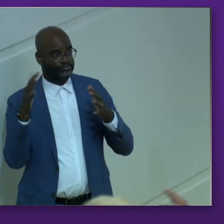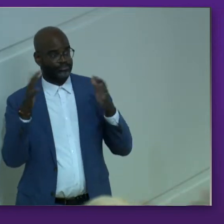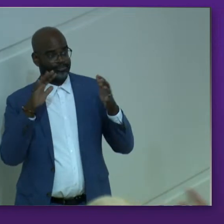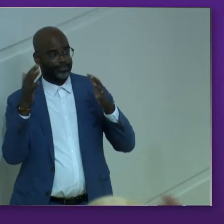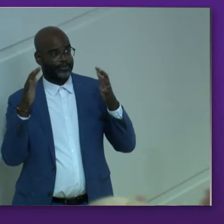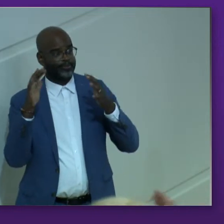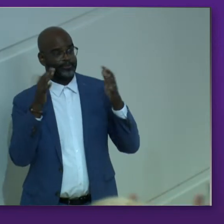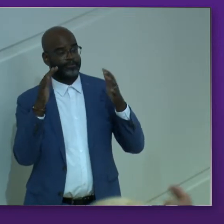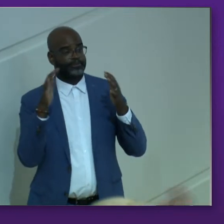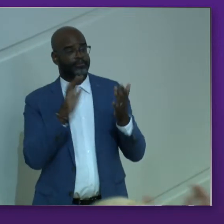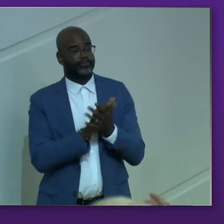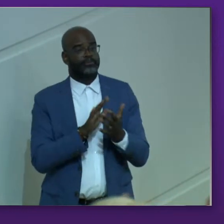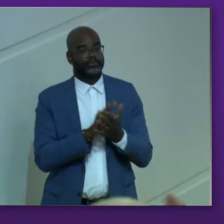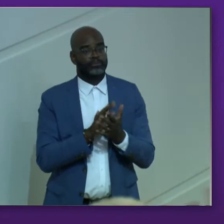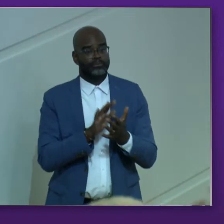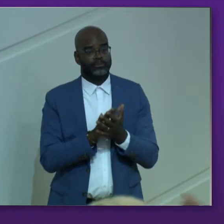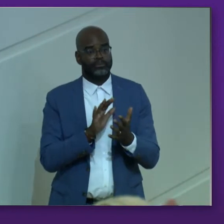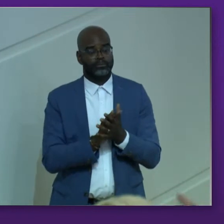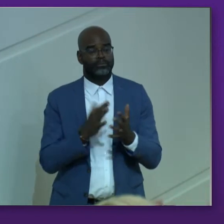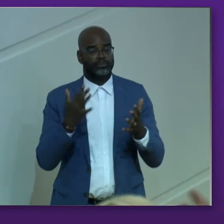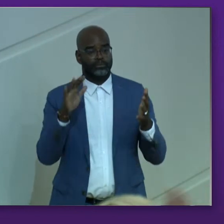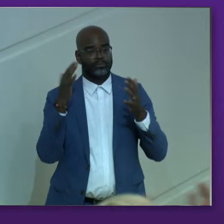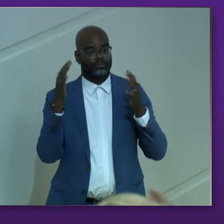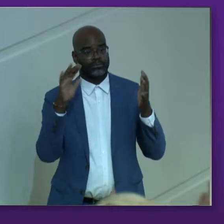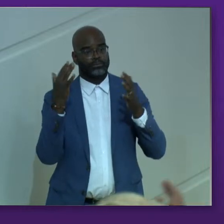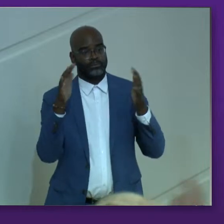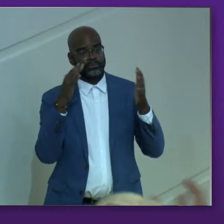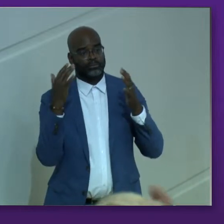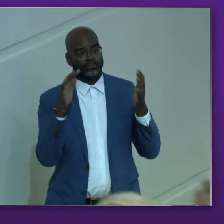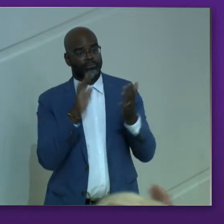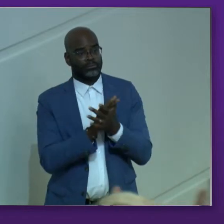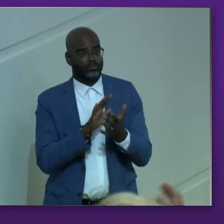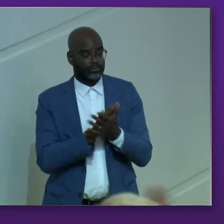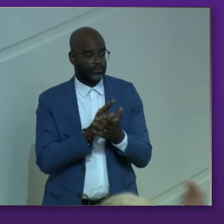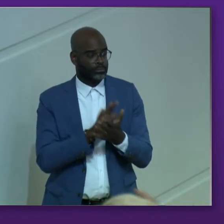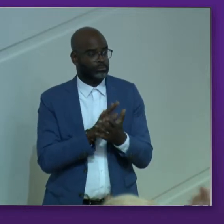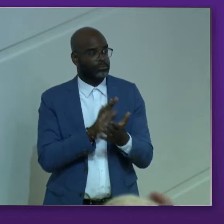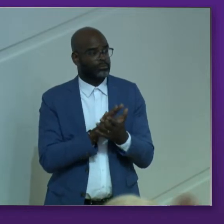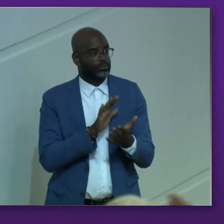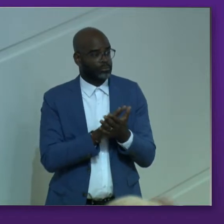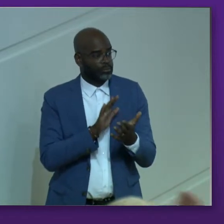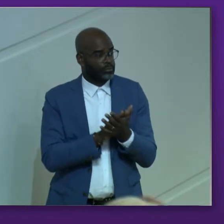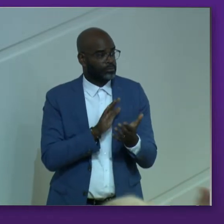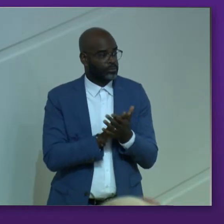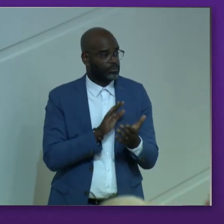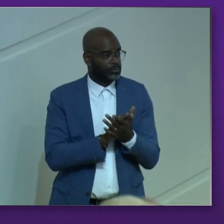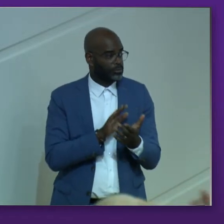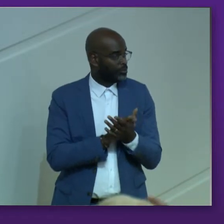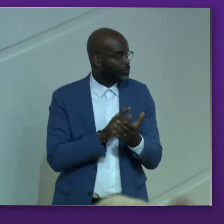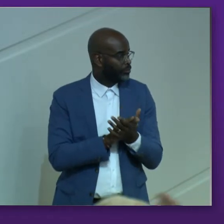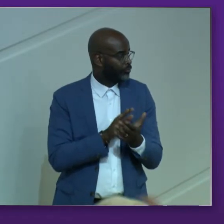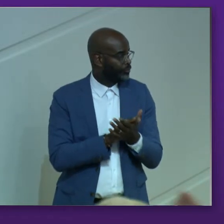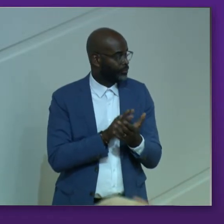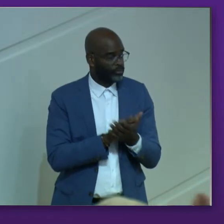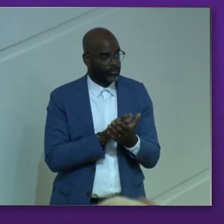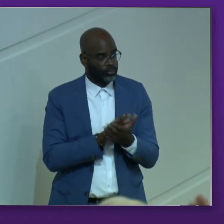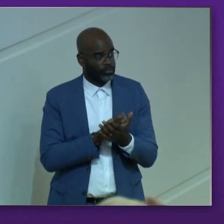[LISTING NAMES]